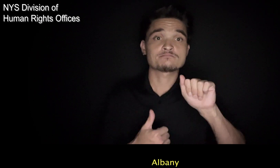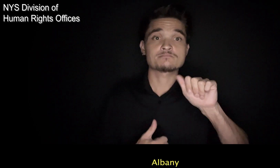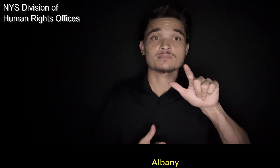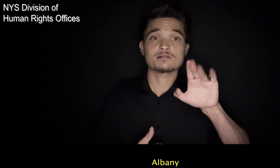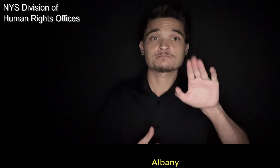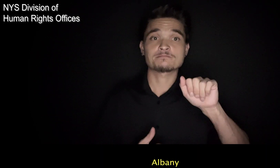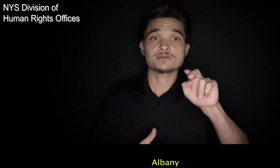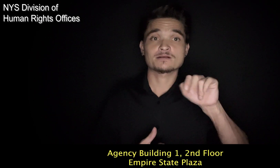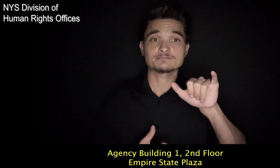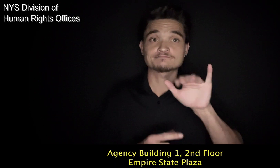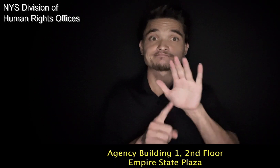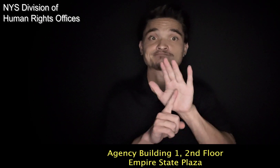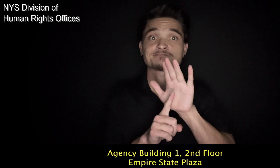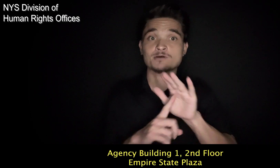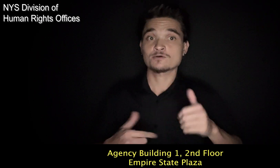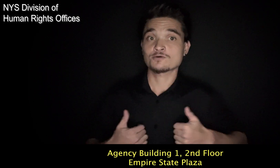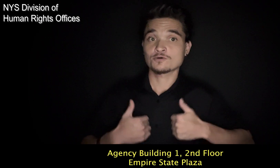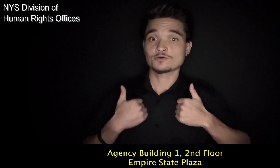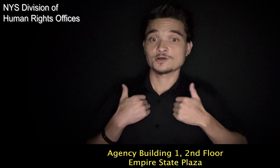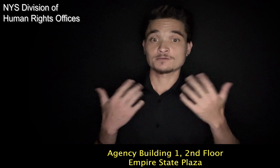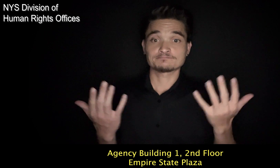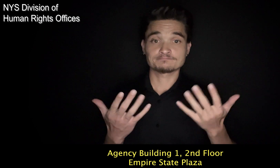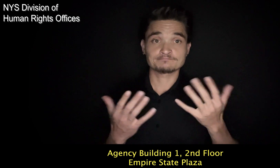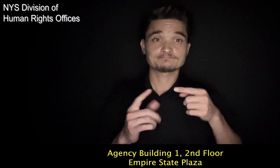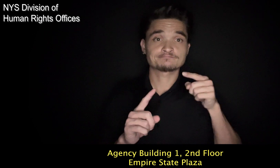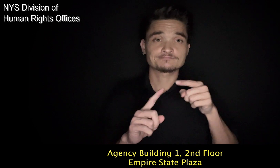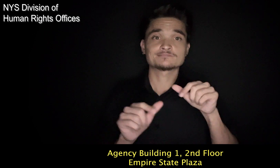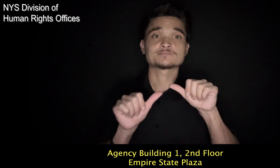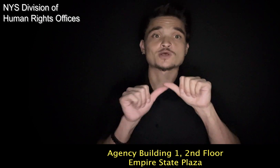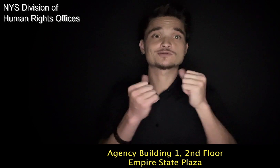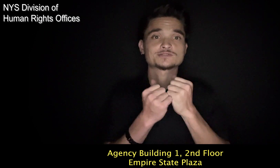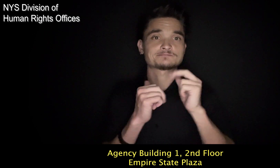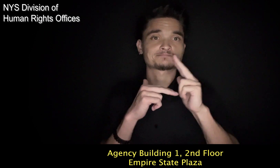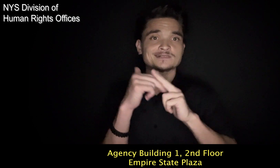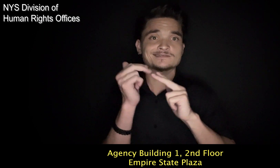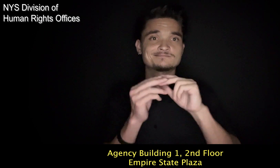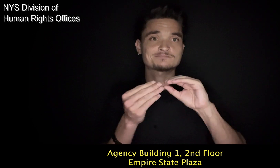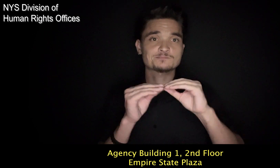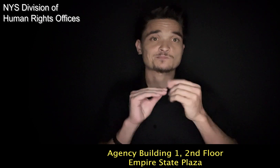Albany Agency Building 1, 2nd Floor Empire State Plaza